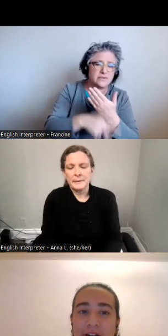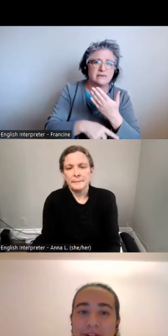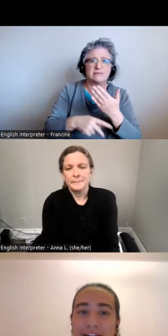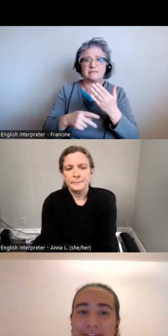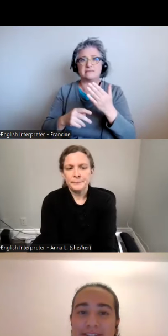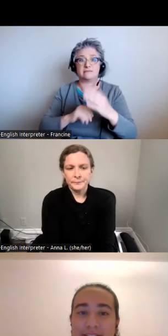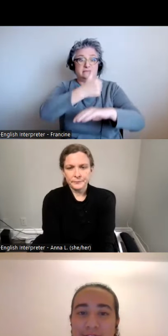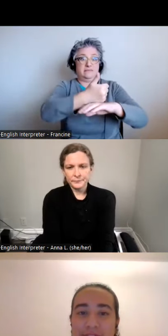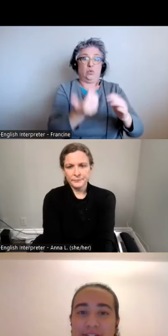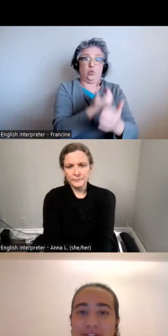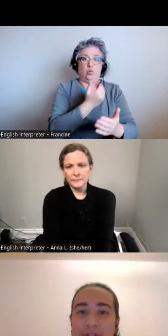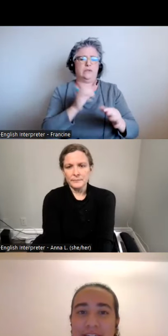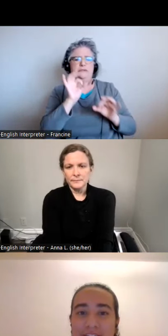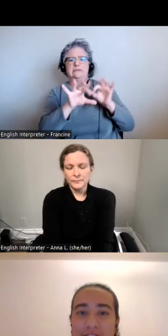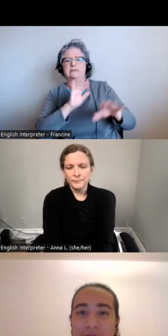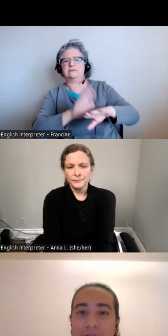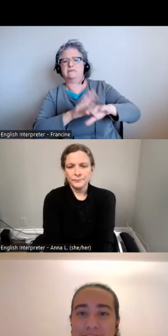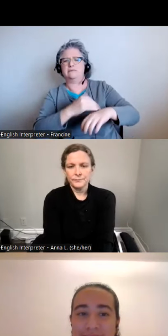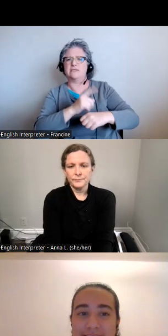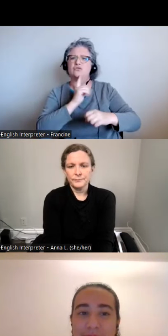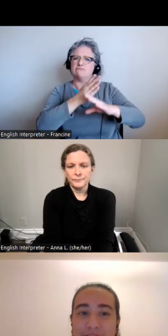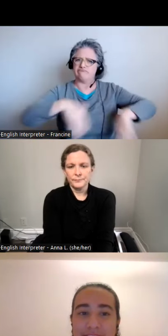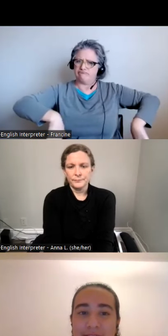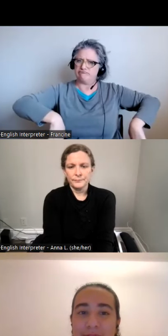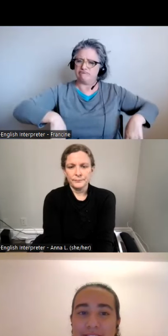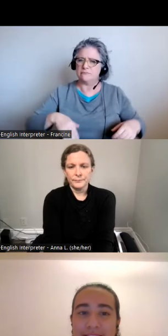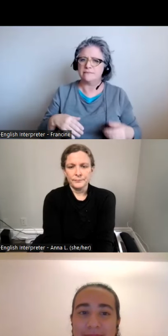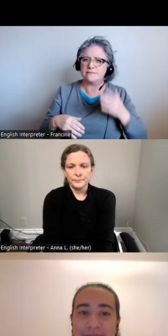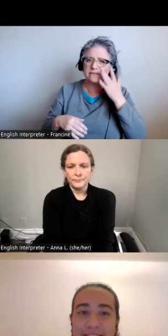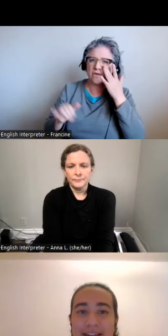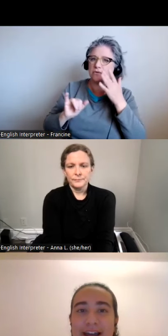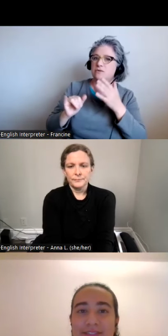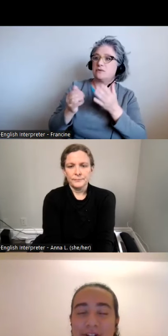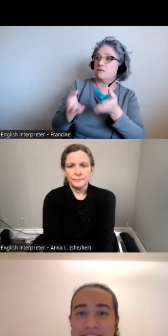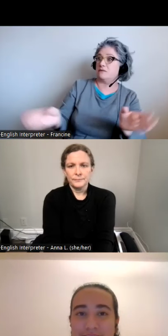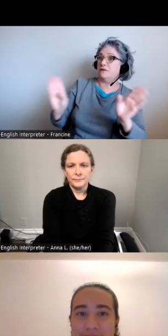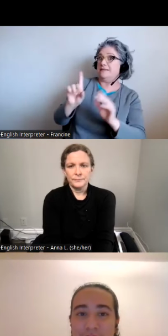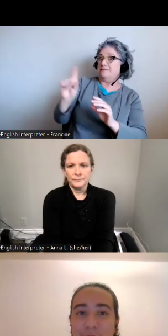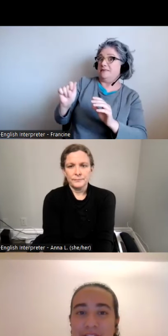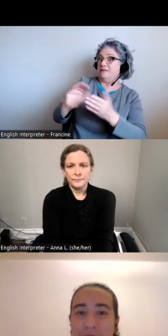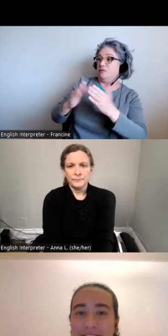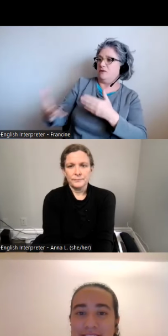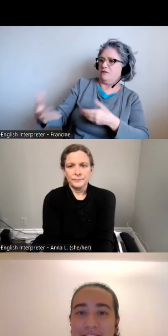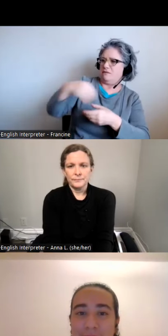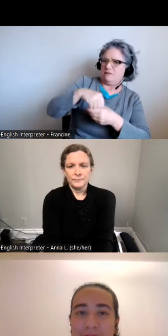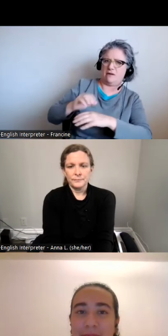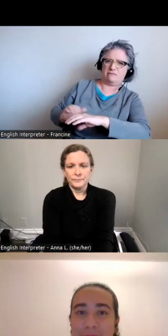We advise an equity and inclusion when new programs, policies and systems are developed.